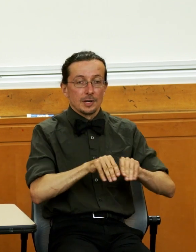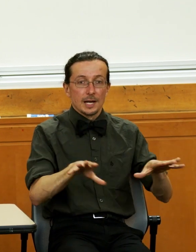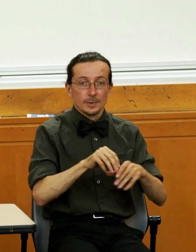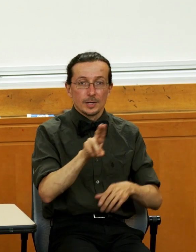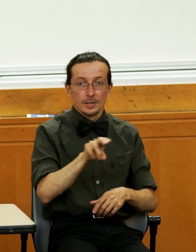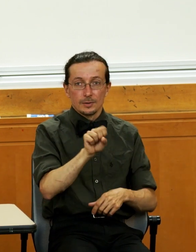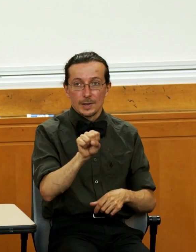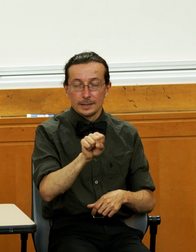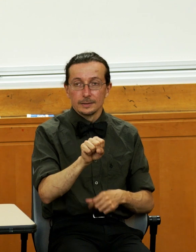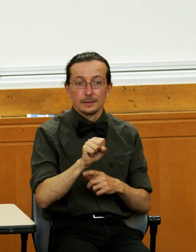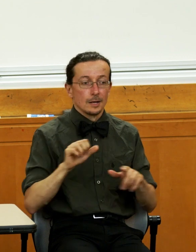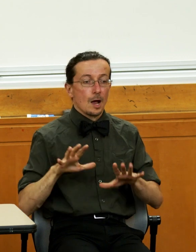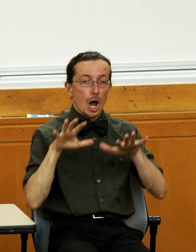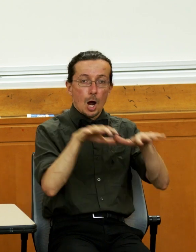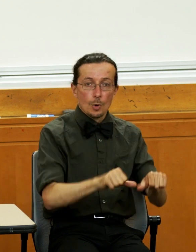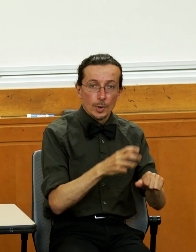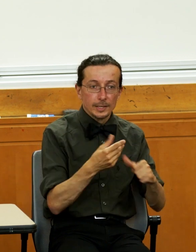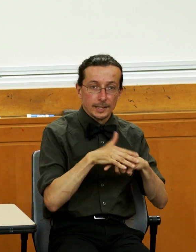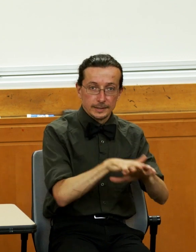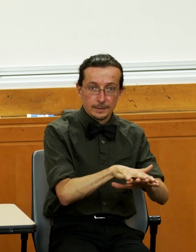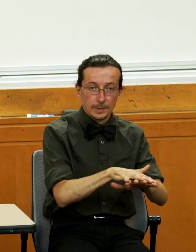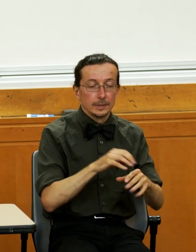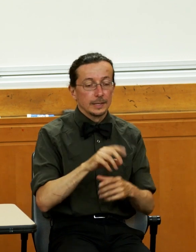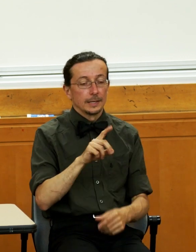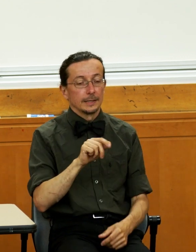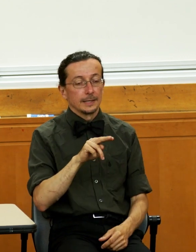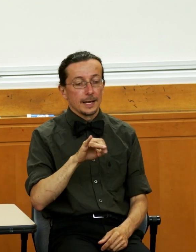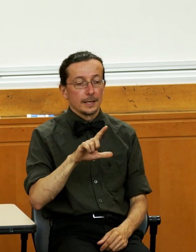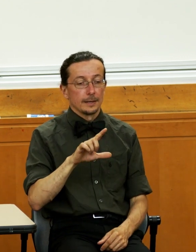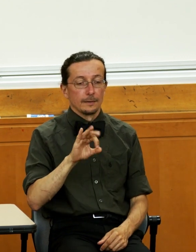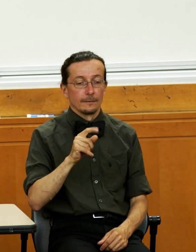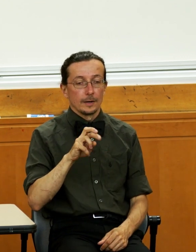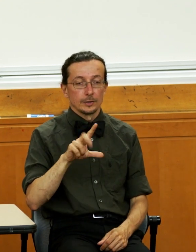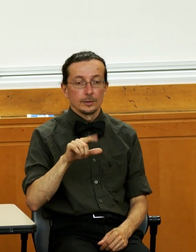Appropriation and Assimilation” in Danielle Foster Lucia's book “Music on the Move”,